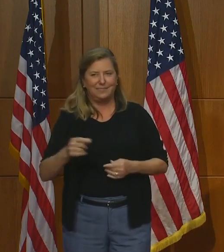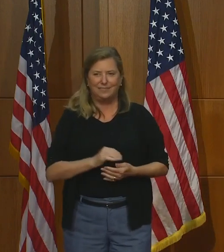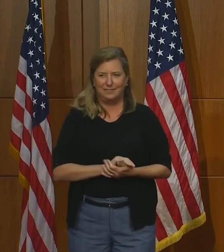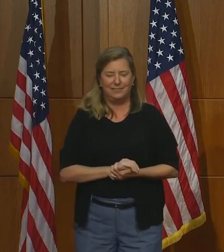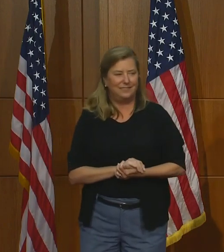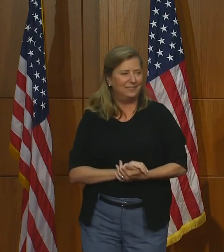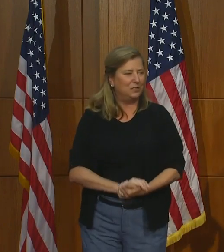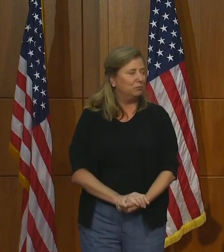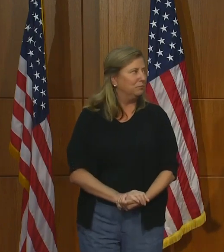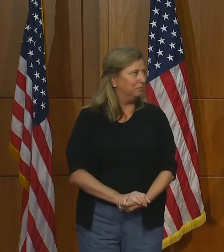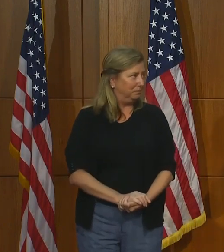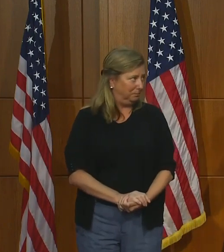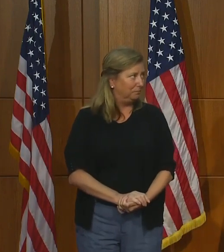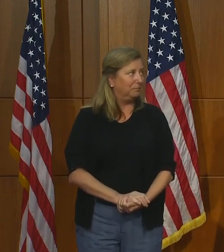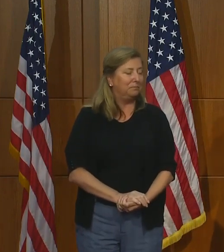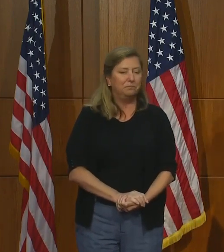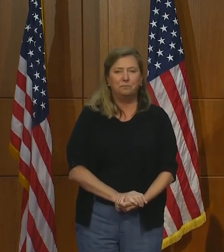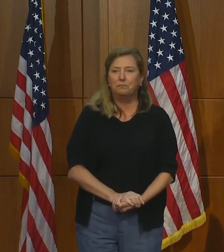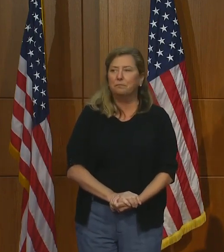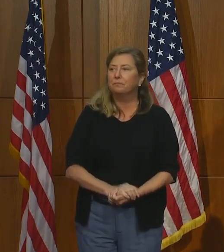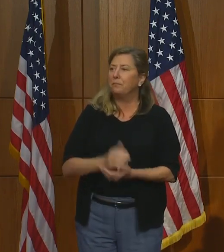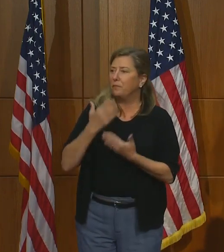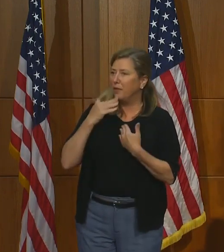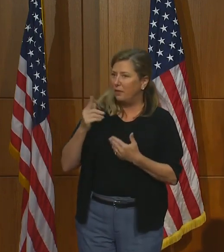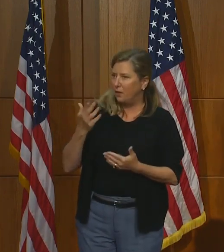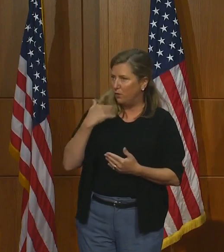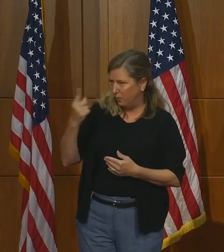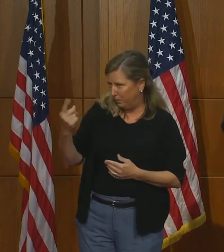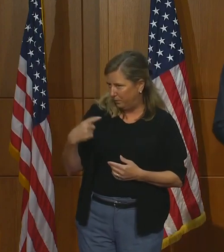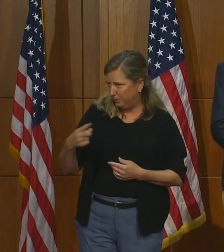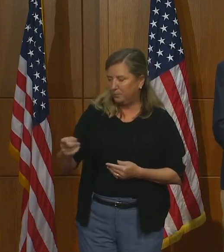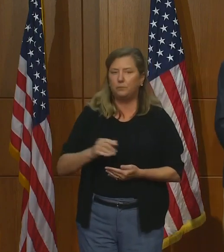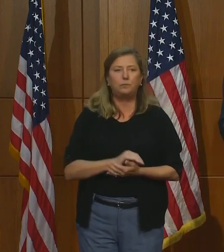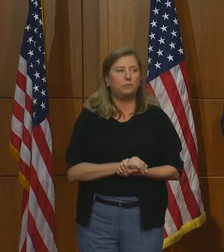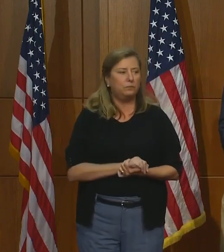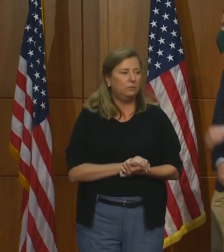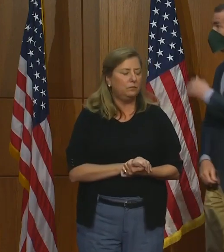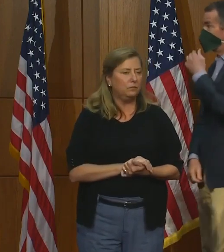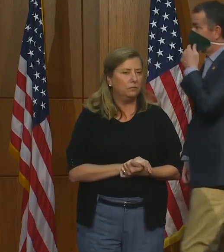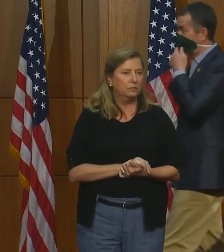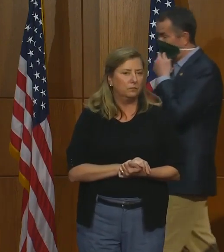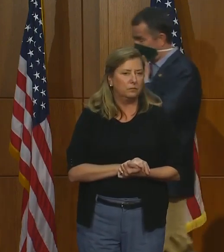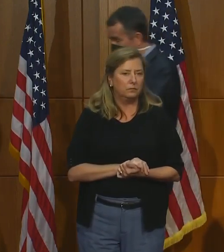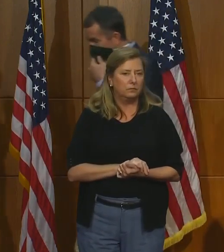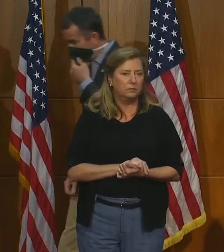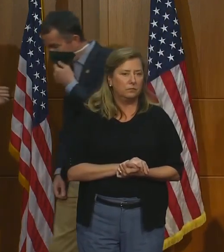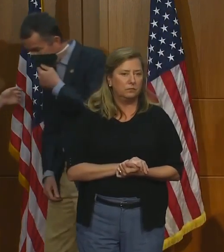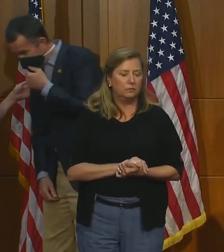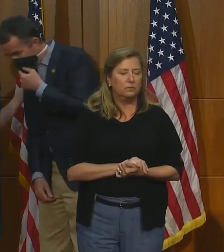ELENA OUT BUT YOU HANDLE THE REST OF THE QUESTION. THANK YOU.